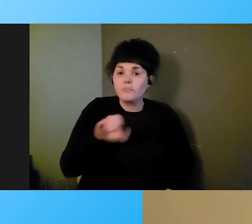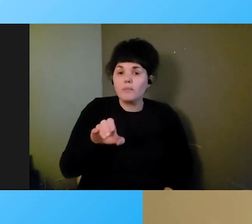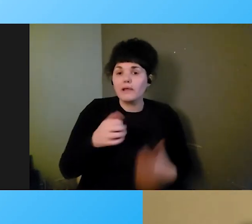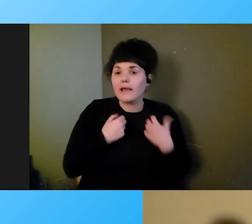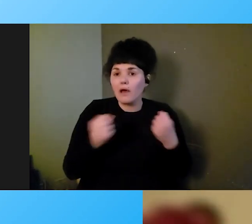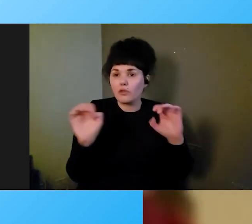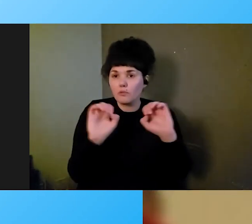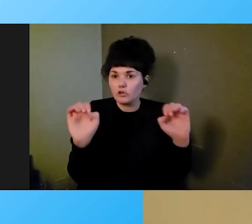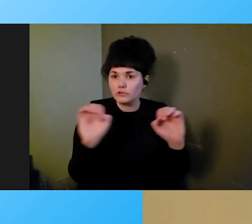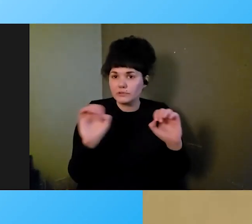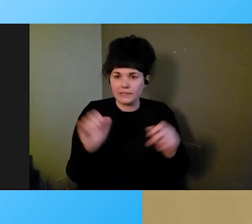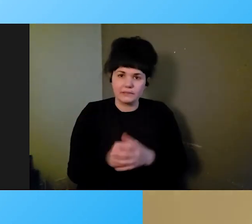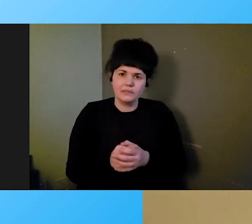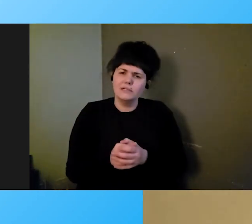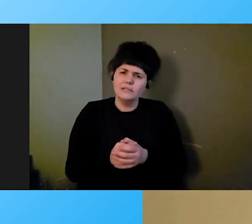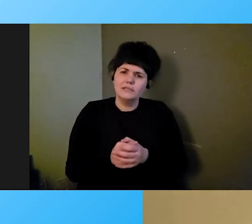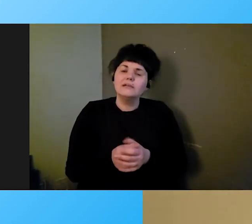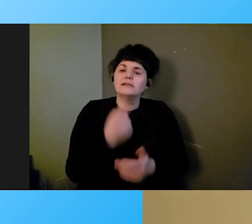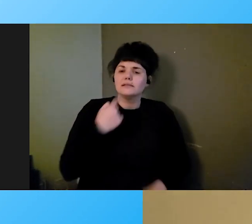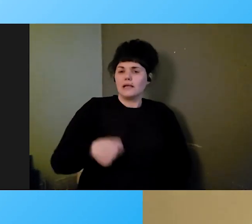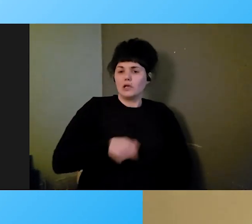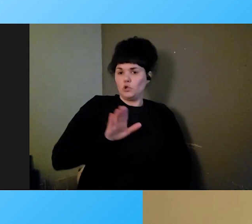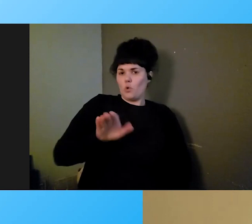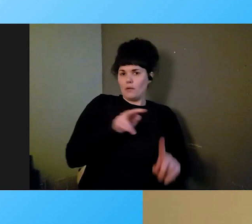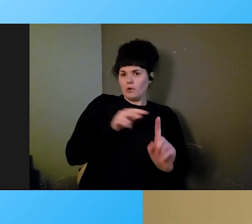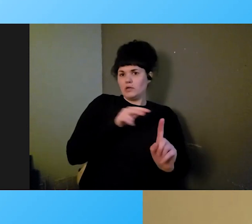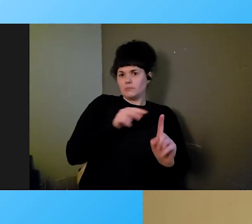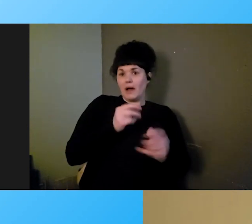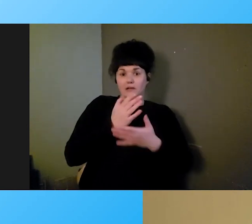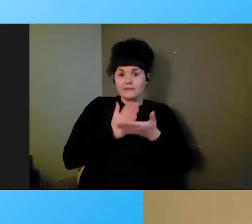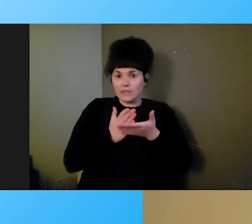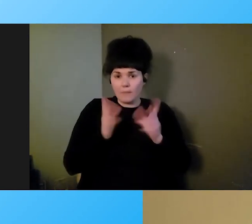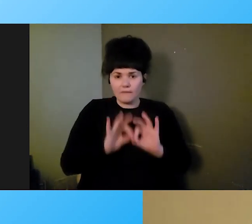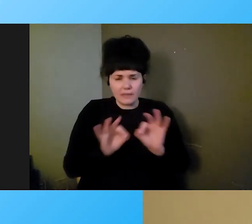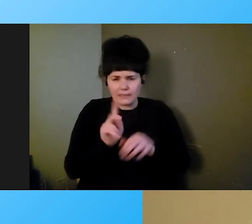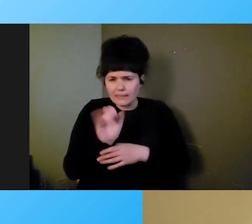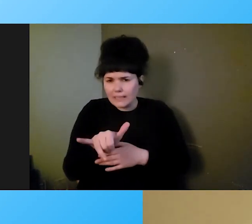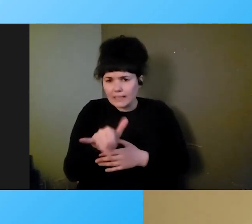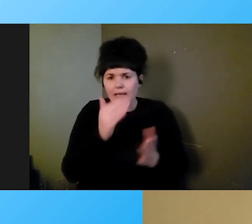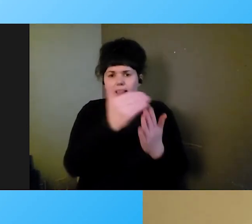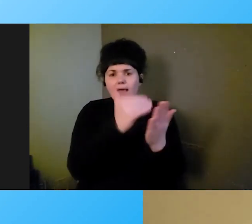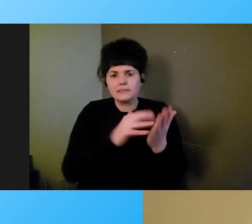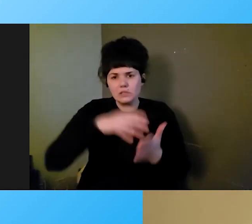in your perspective are some of the key lessons learned both